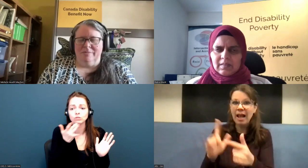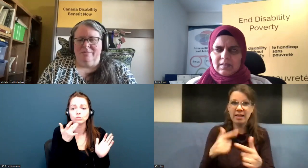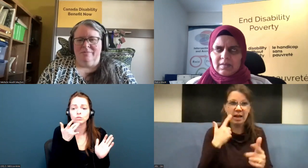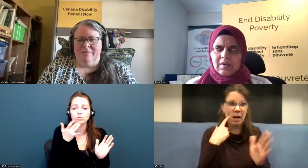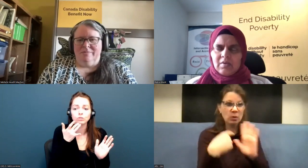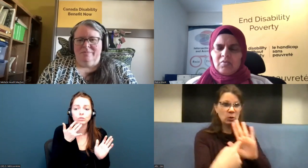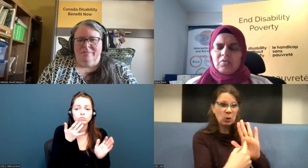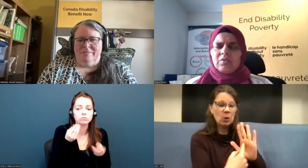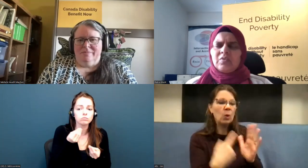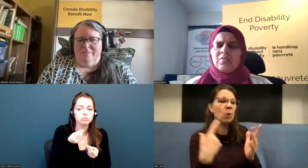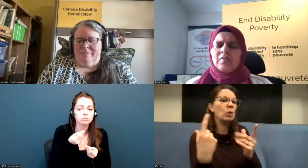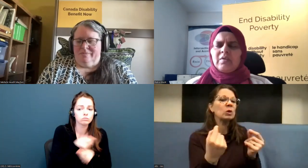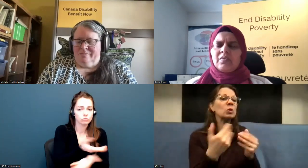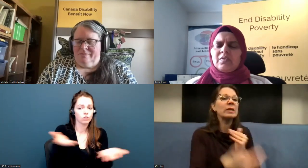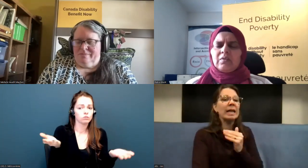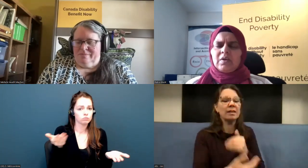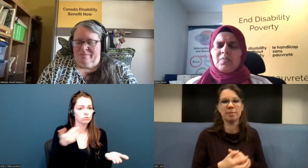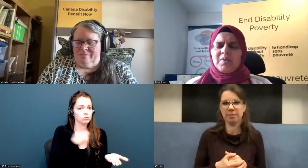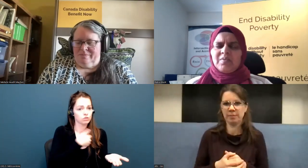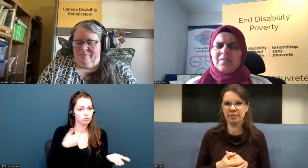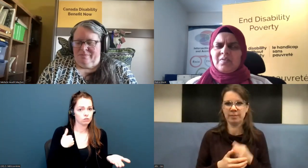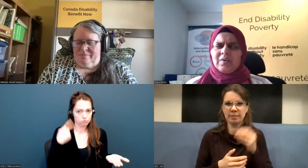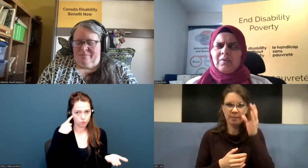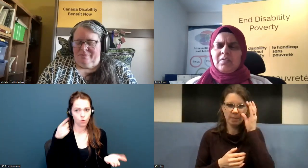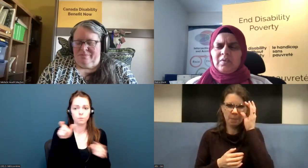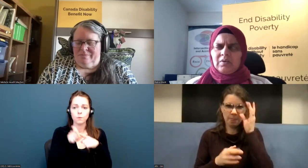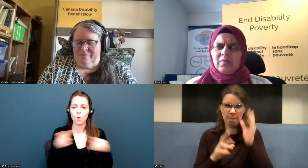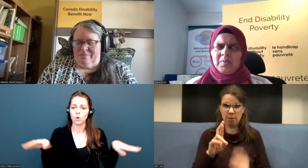Rabia: SO THIS IS VERY SERIOUS BUSINESS, SERIOUS, SERIOUS BUSINESS.